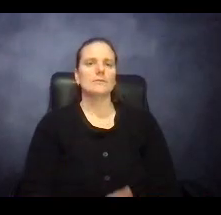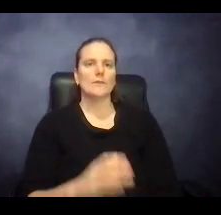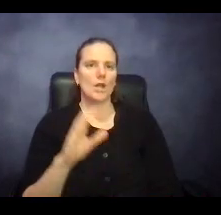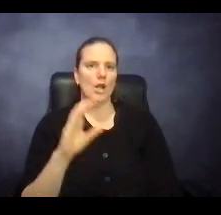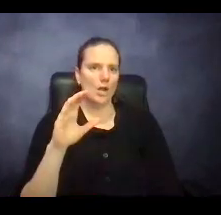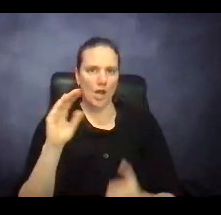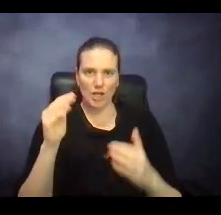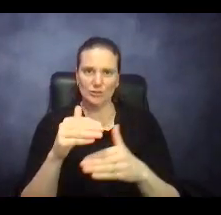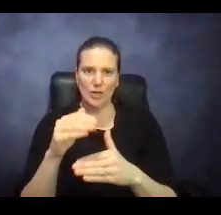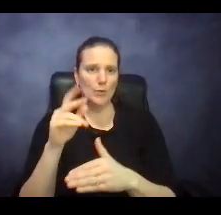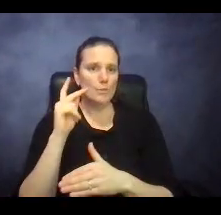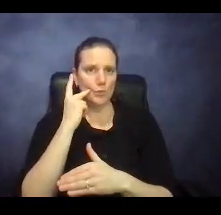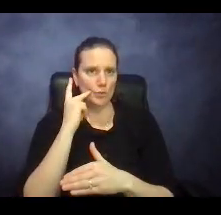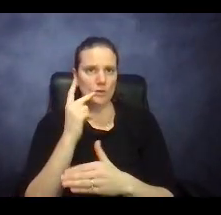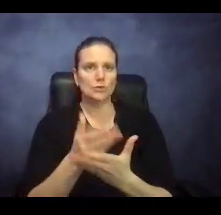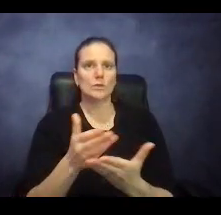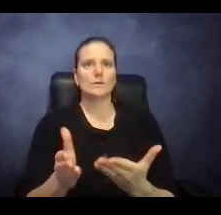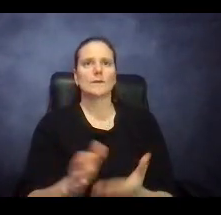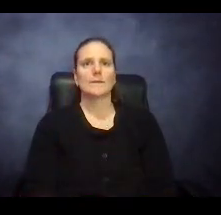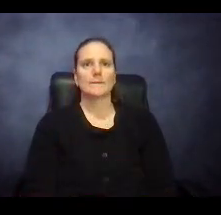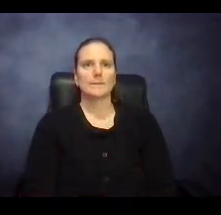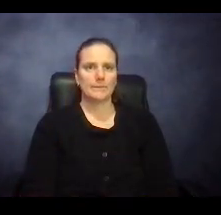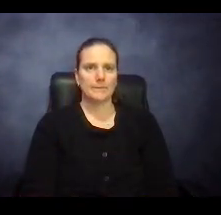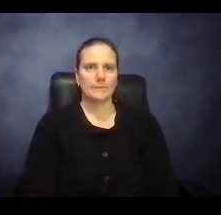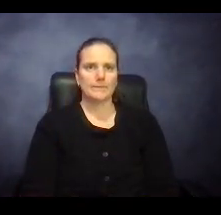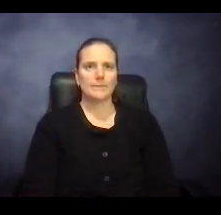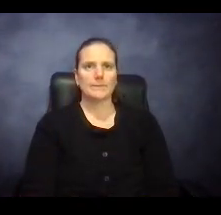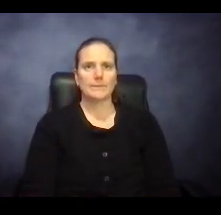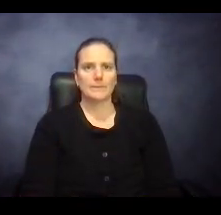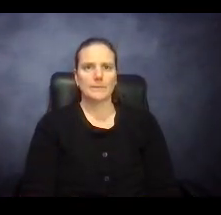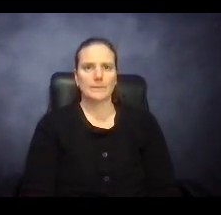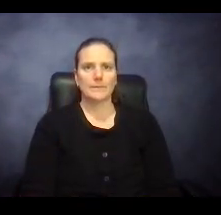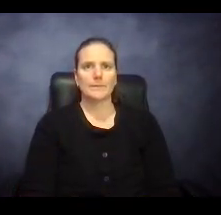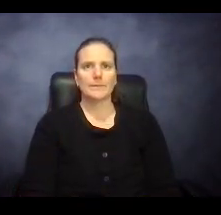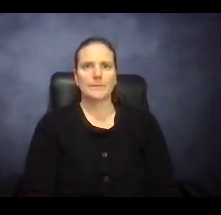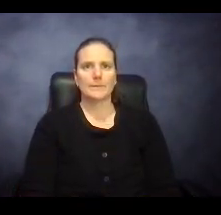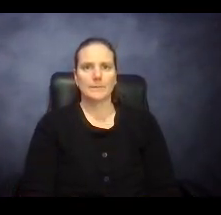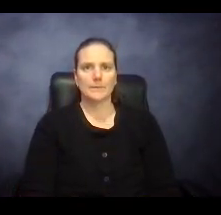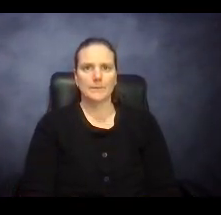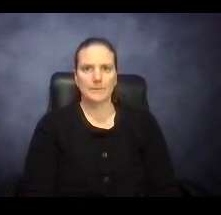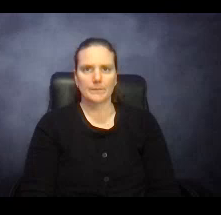Good question. All right, so the next one is,